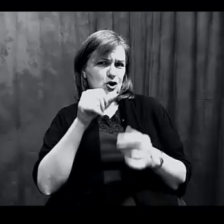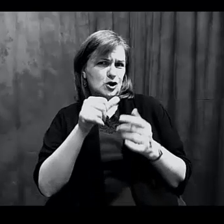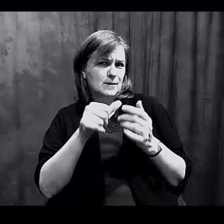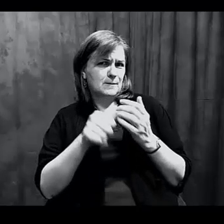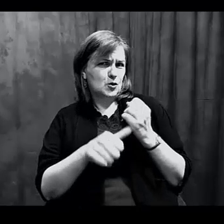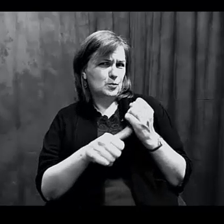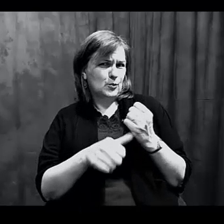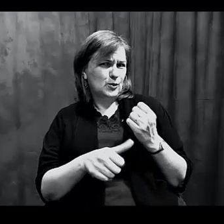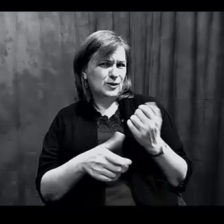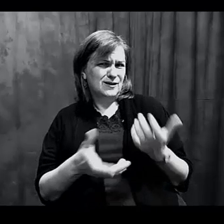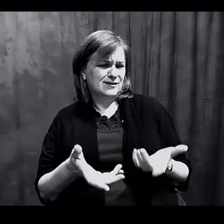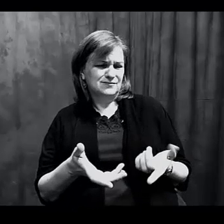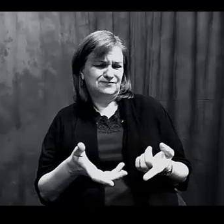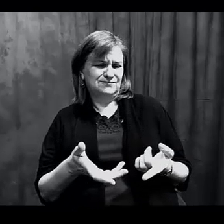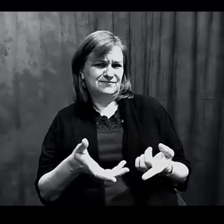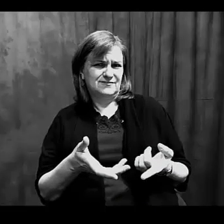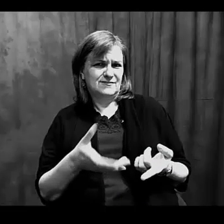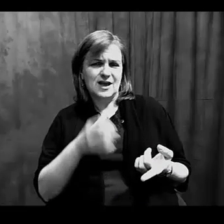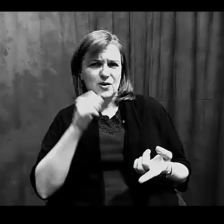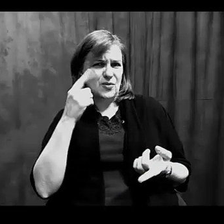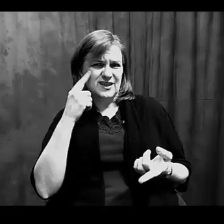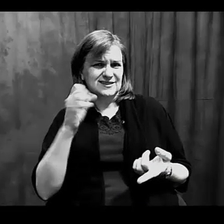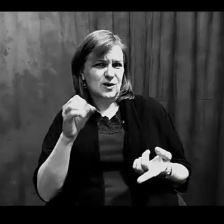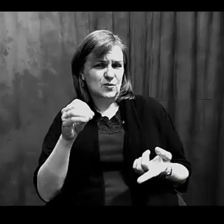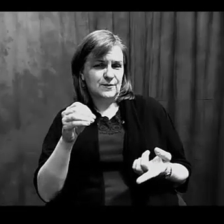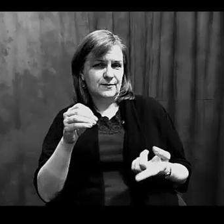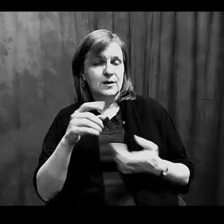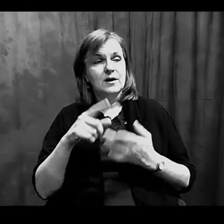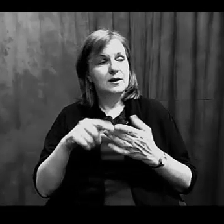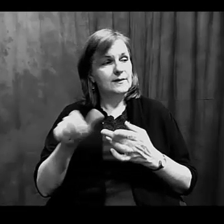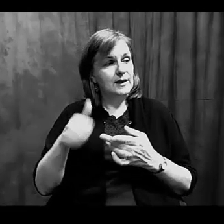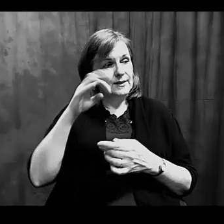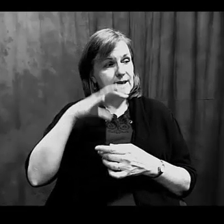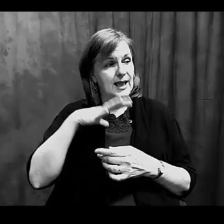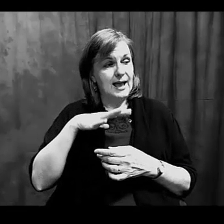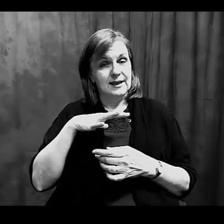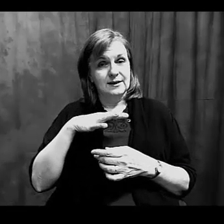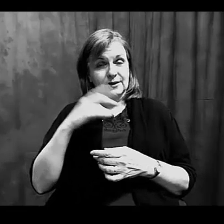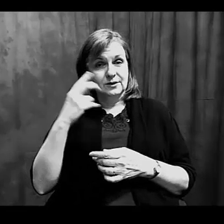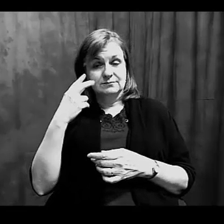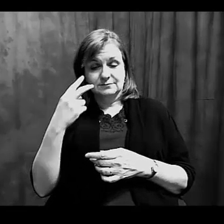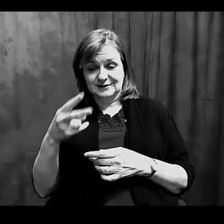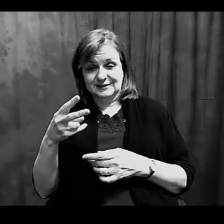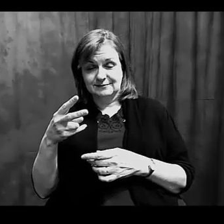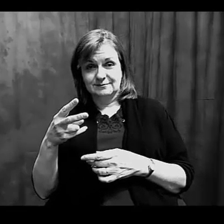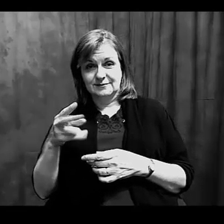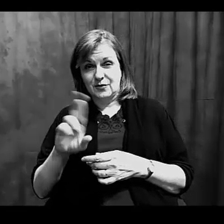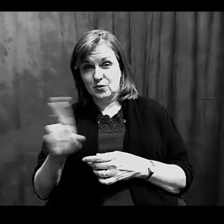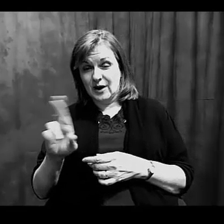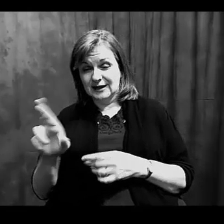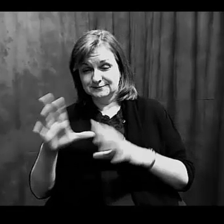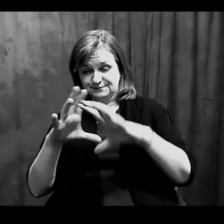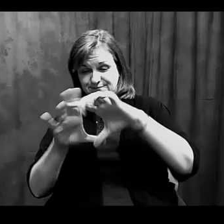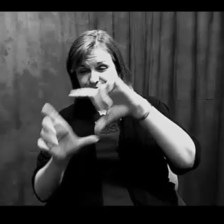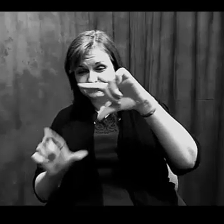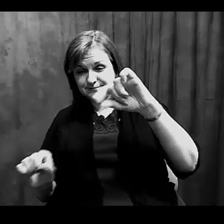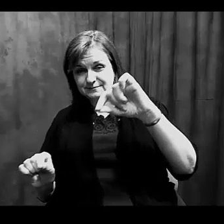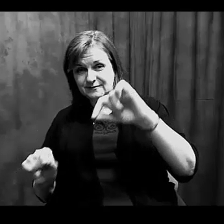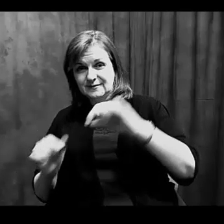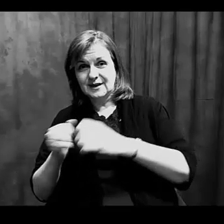Horned Caterpillar's walking sticks I promise still a bug!! [bottom]